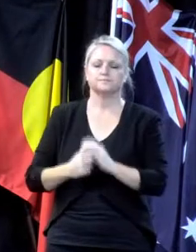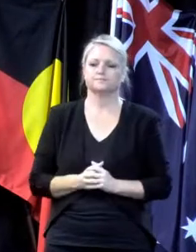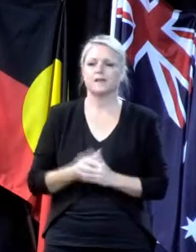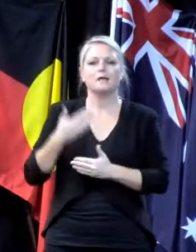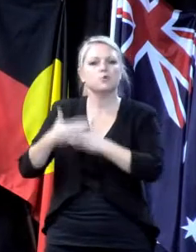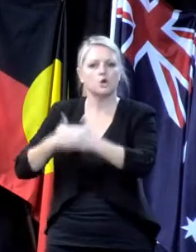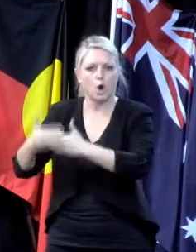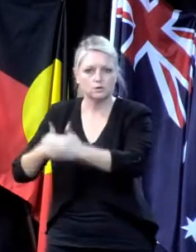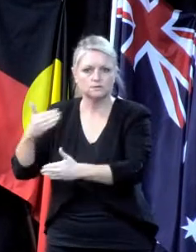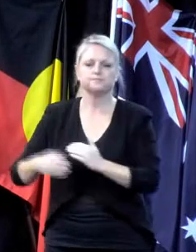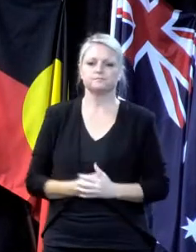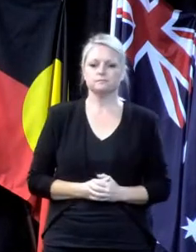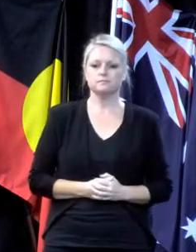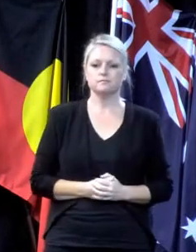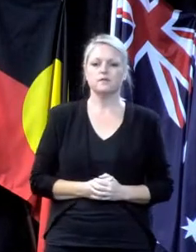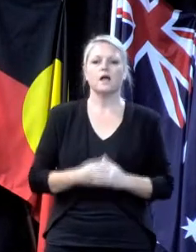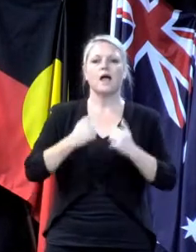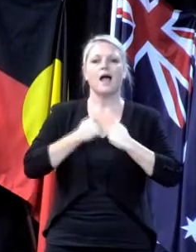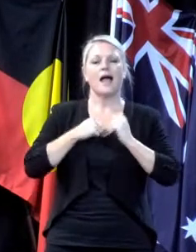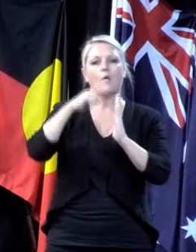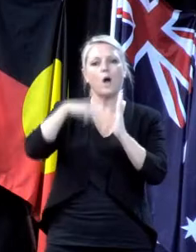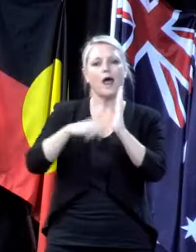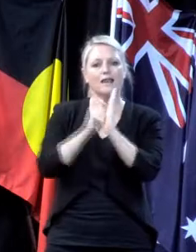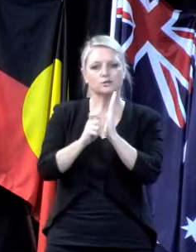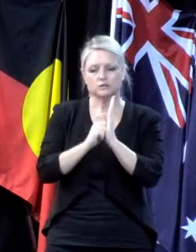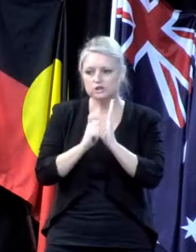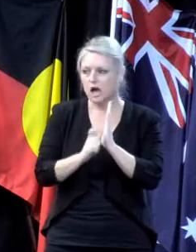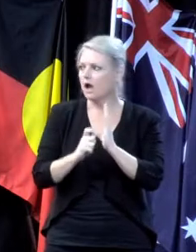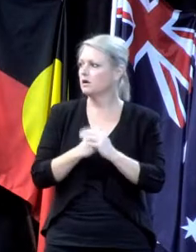Our literature is - we have a very close -